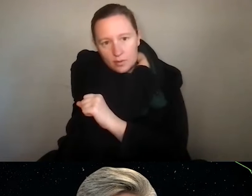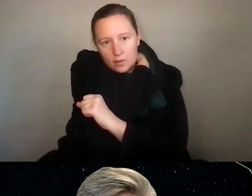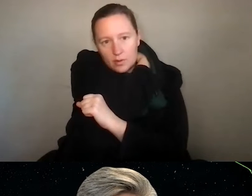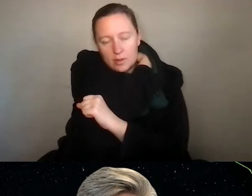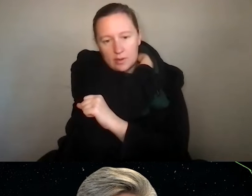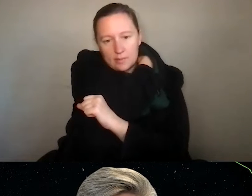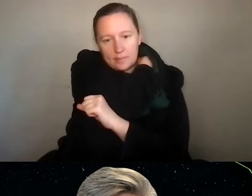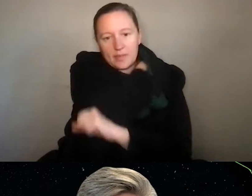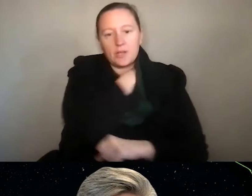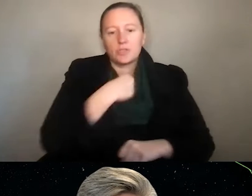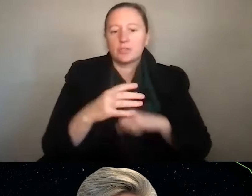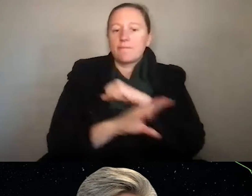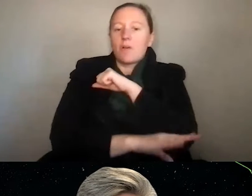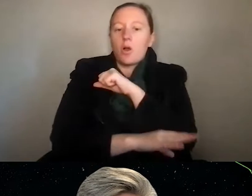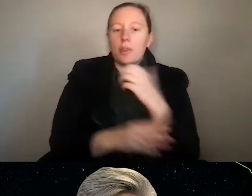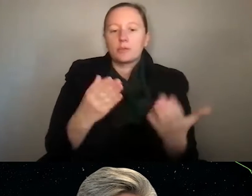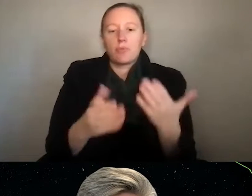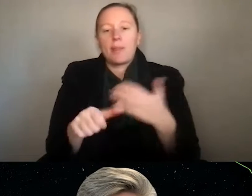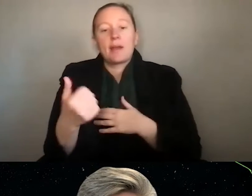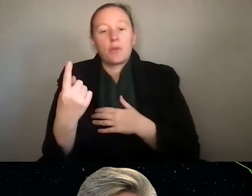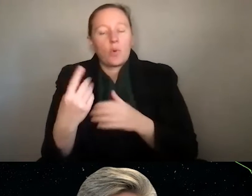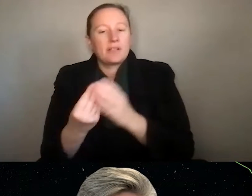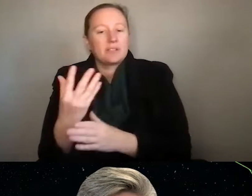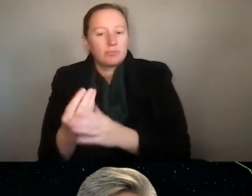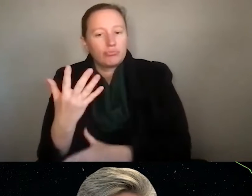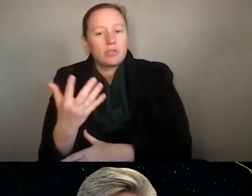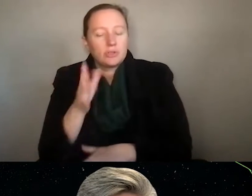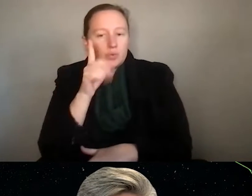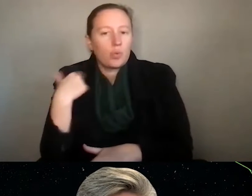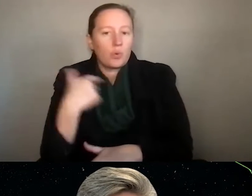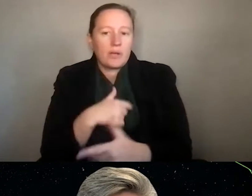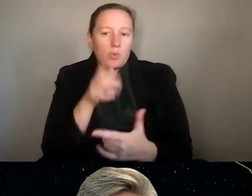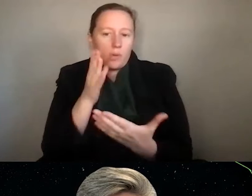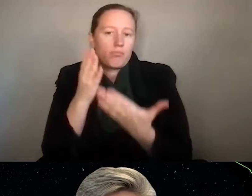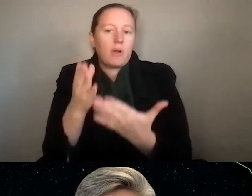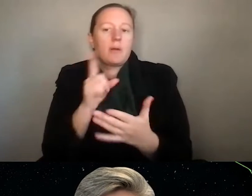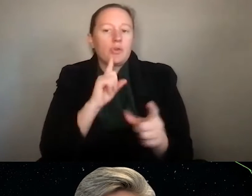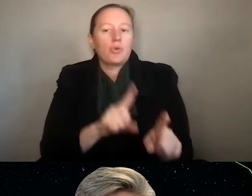We will really recommend you to go to the links of the particular programs,